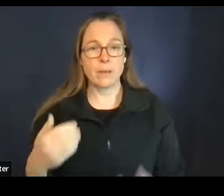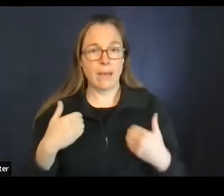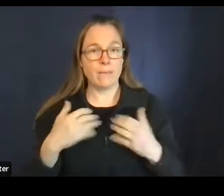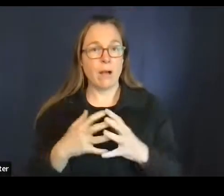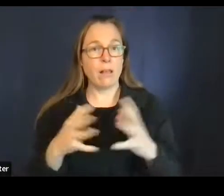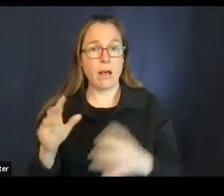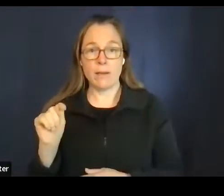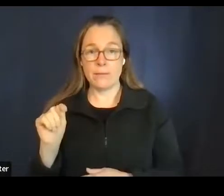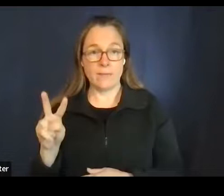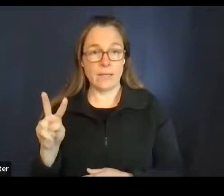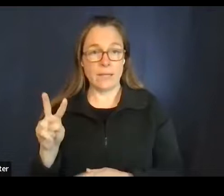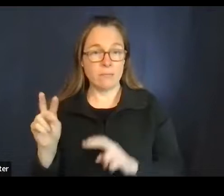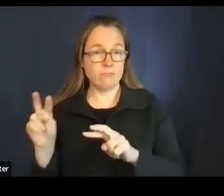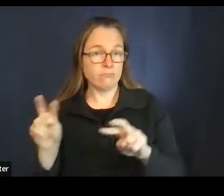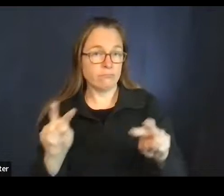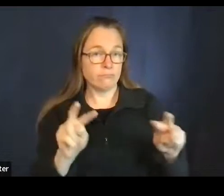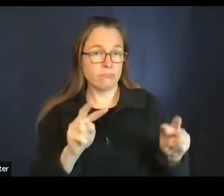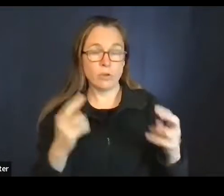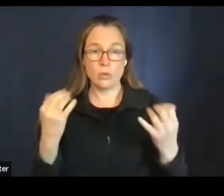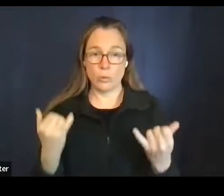and we're also broadcasting online.